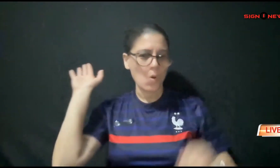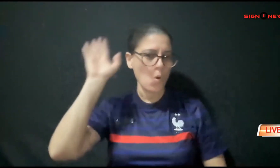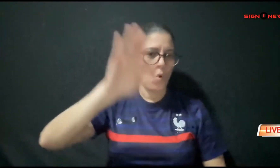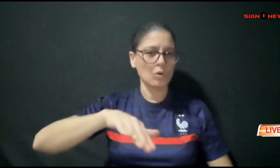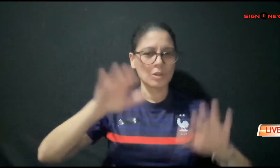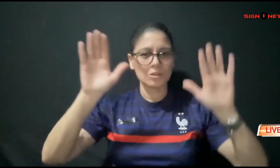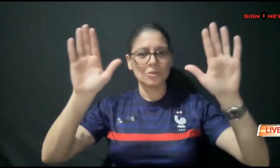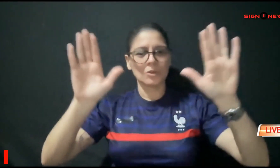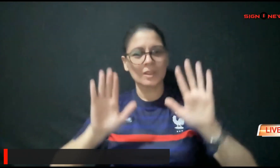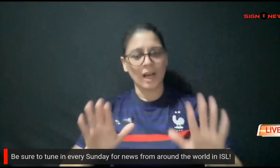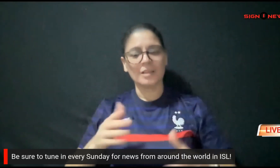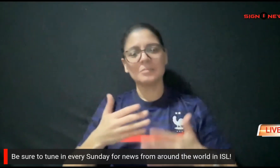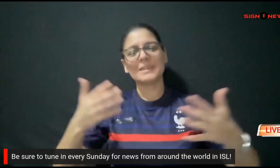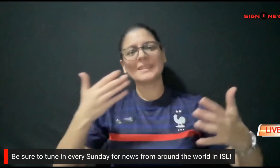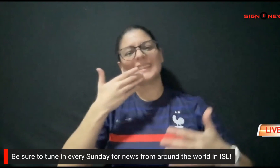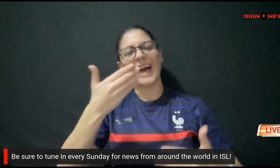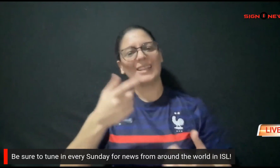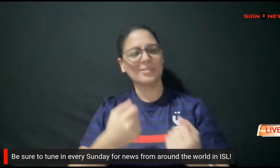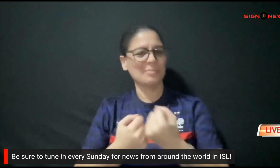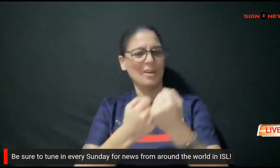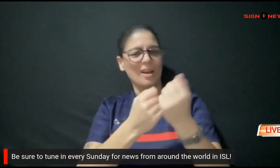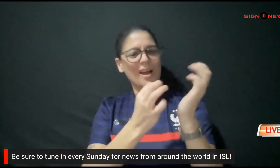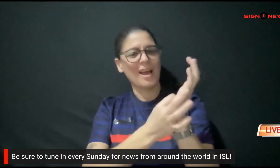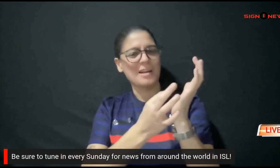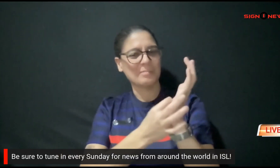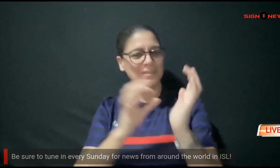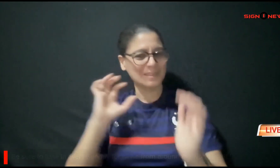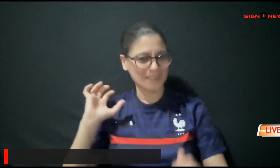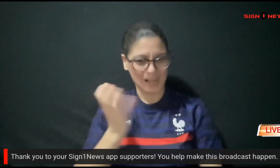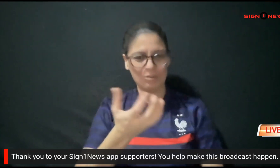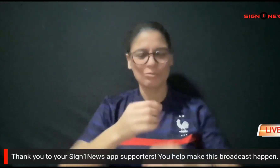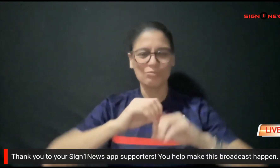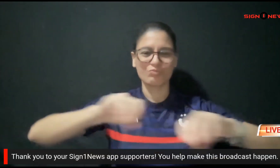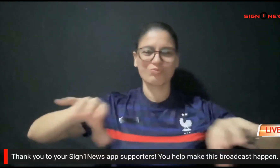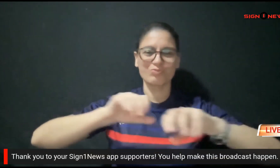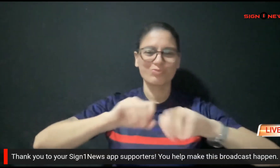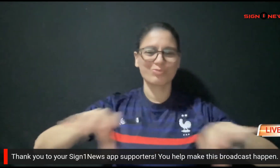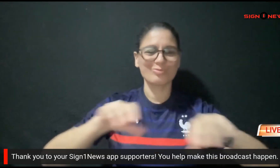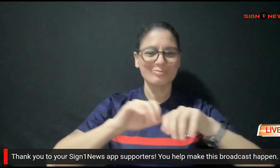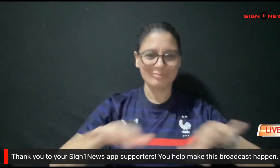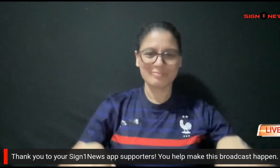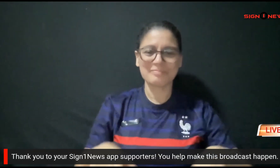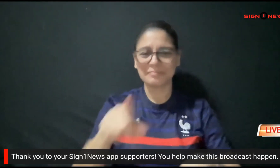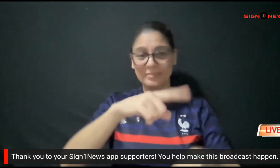early in history Sign1News will be broadcasting international news updates in ISL every Sunday